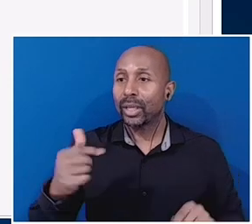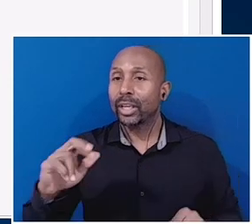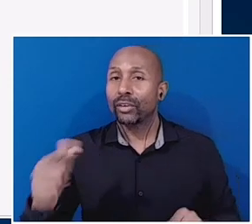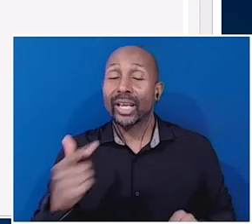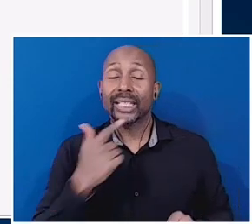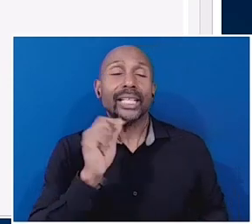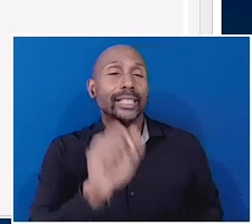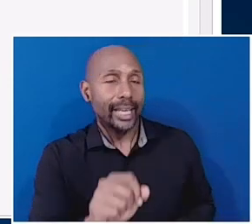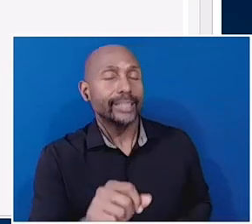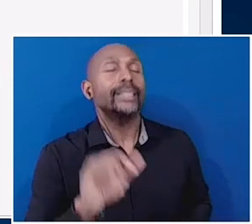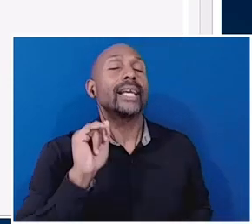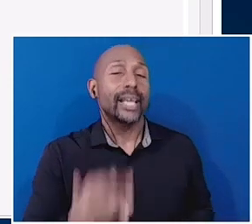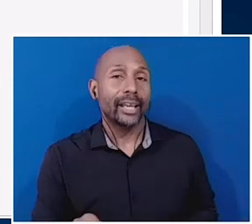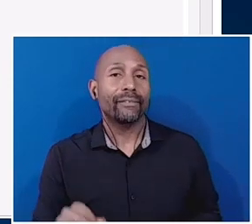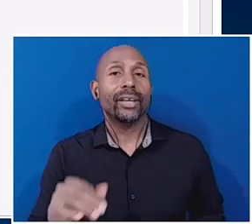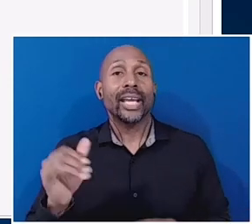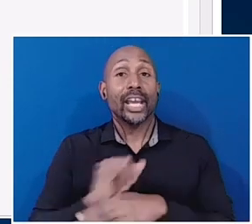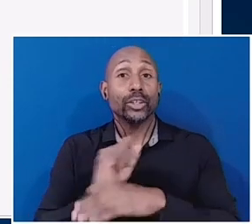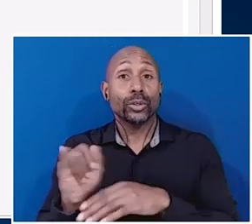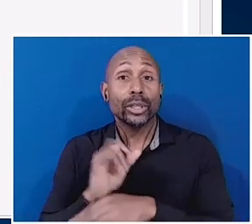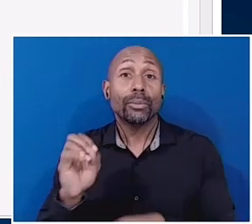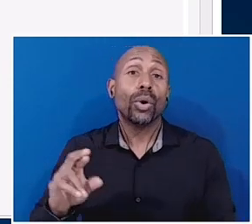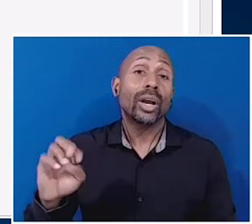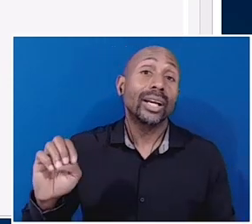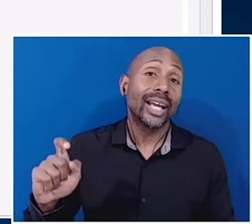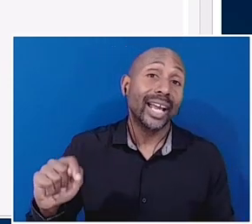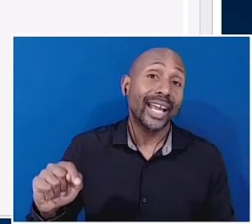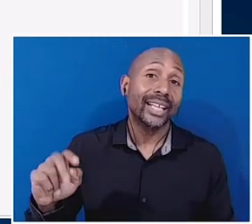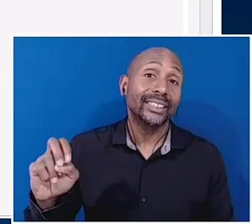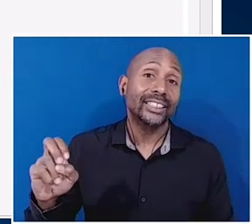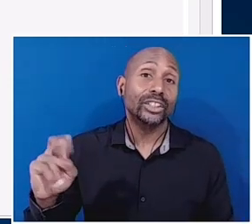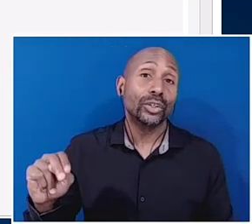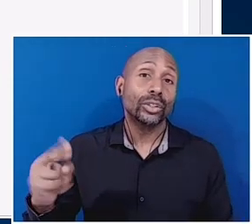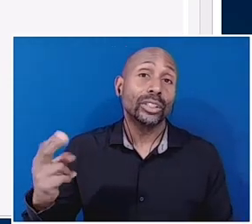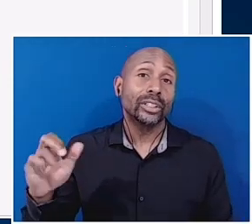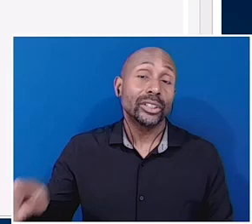arrangement then it would be covered by